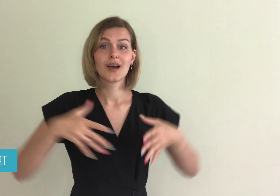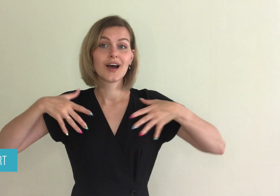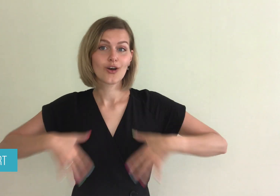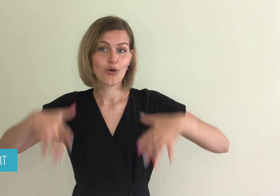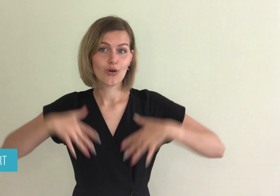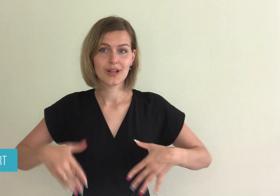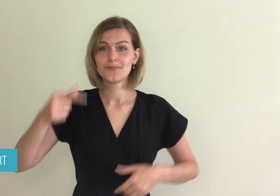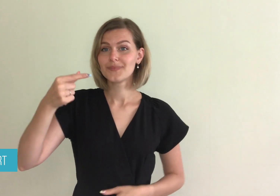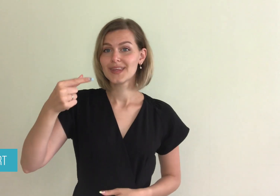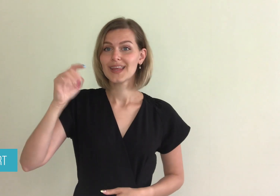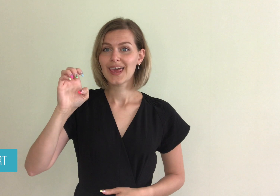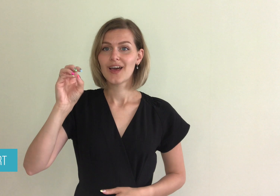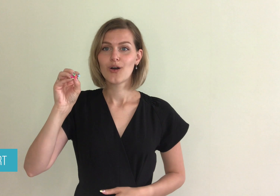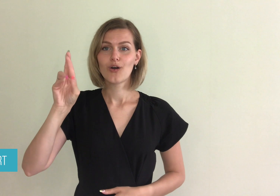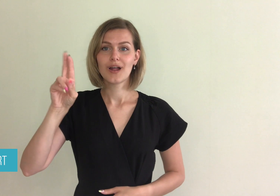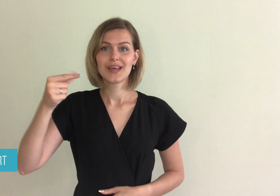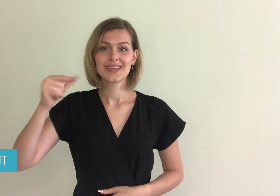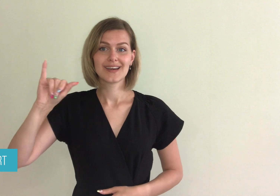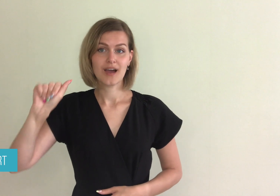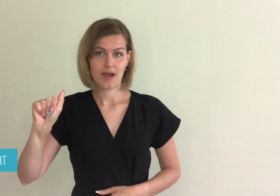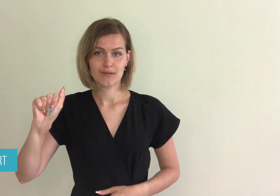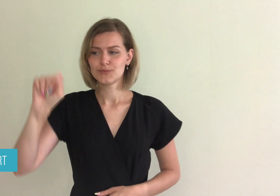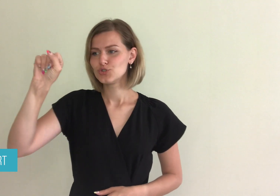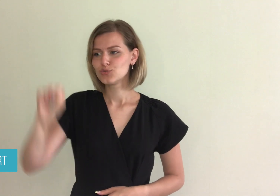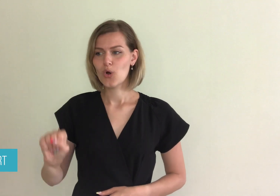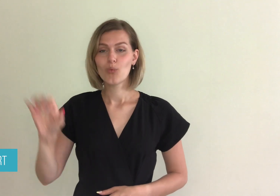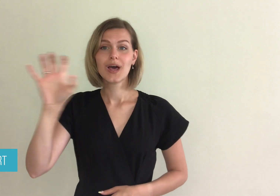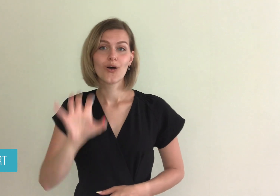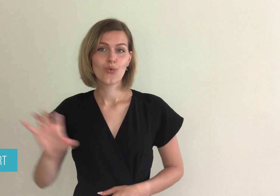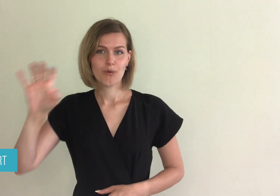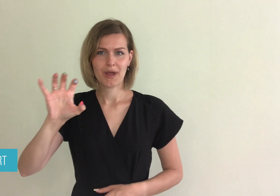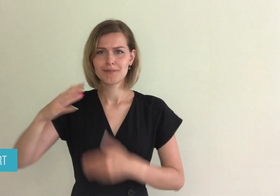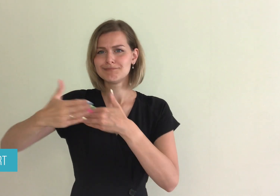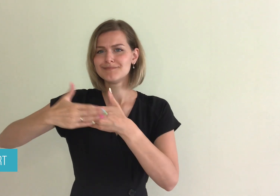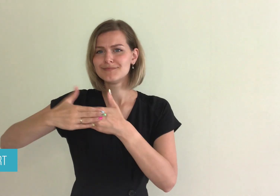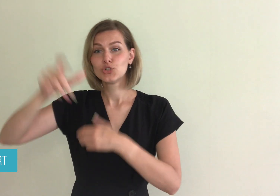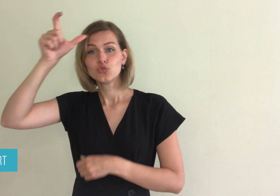to sell things. In the country of Georgia -